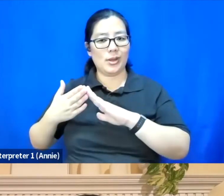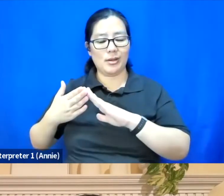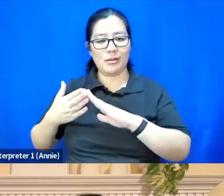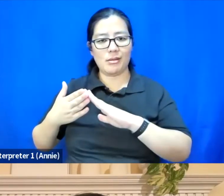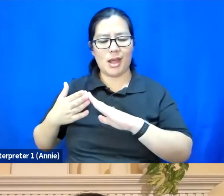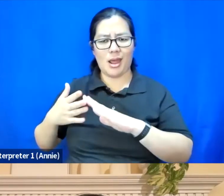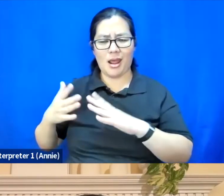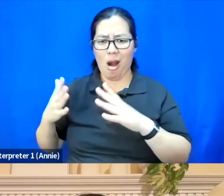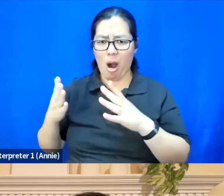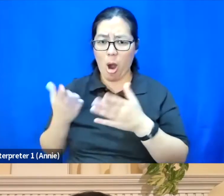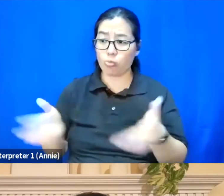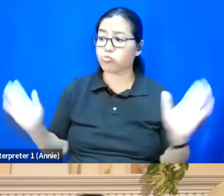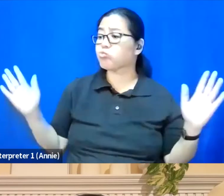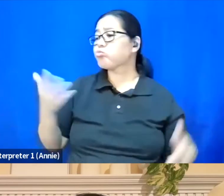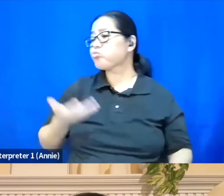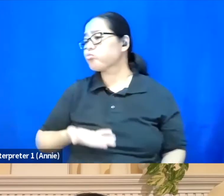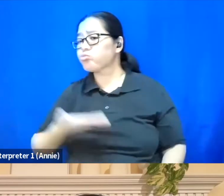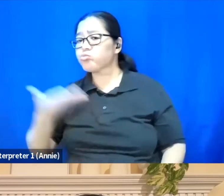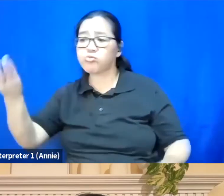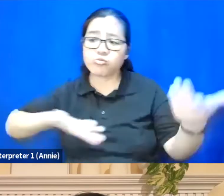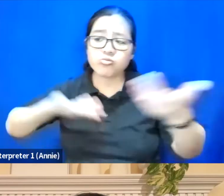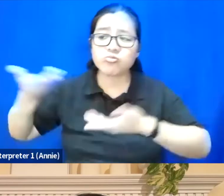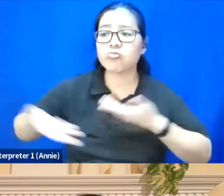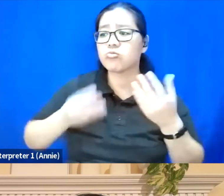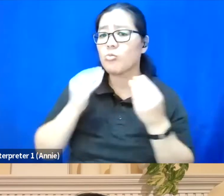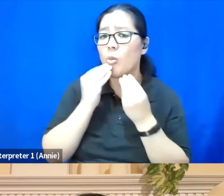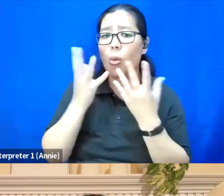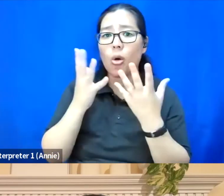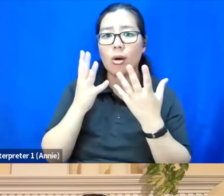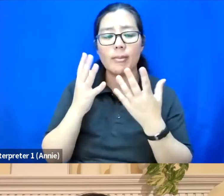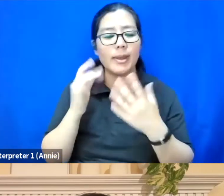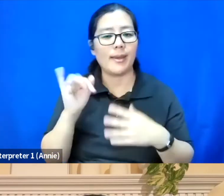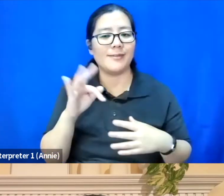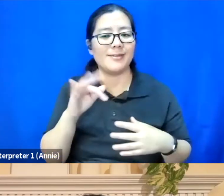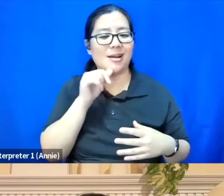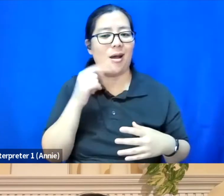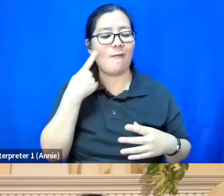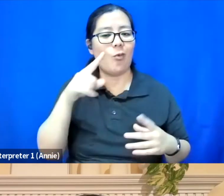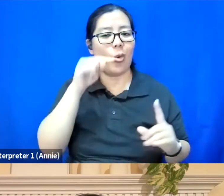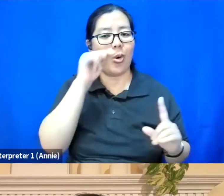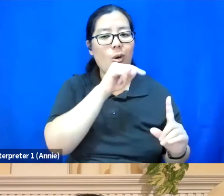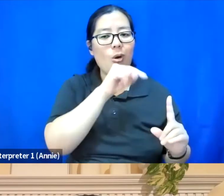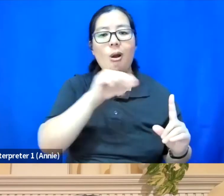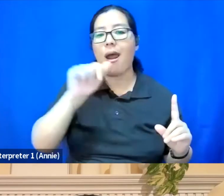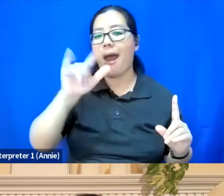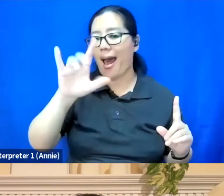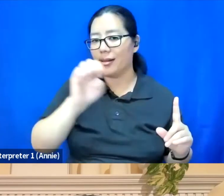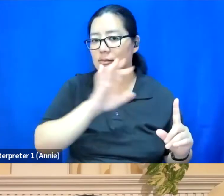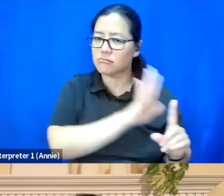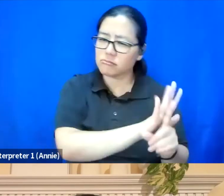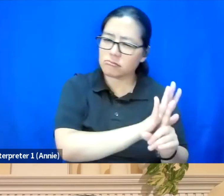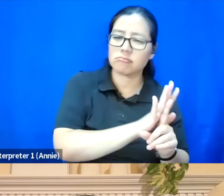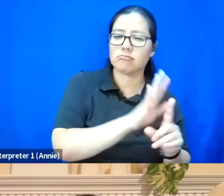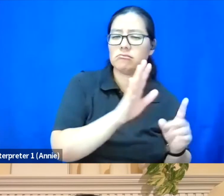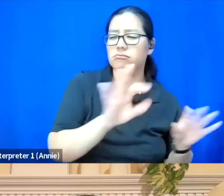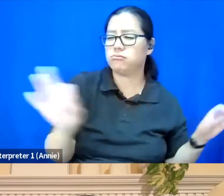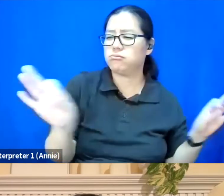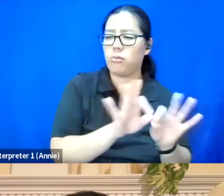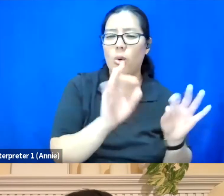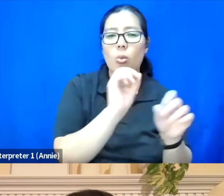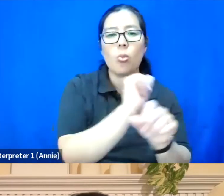But there's a conversation about SFSU, and the difficulty of housing in it -- in the book.